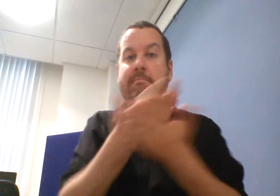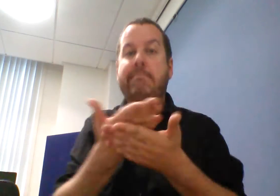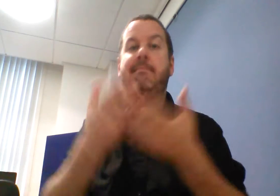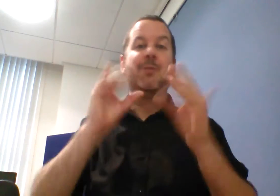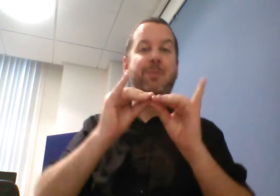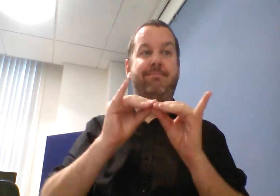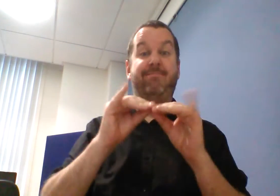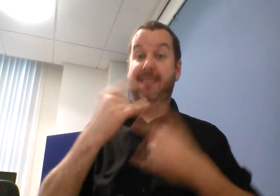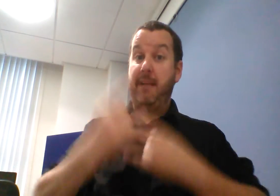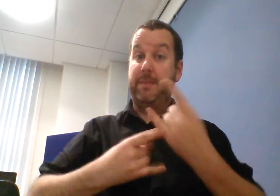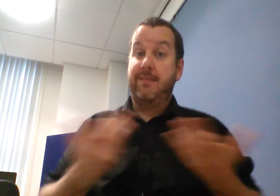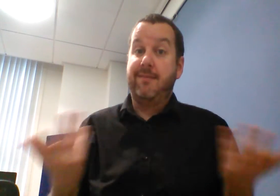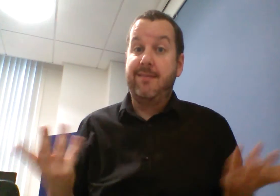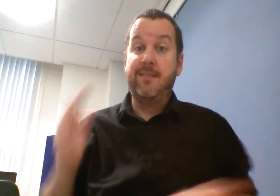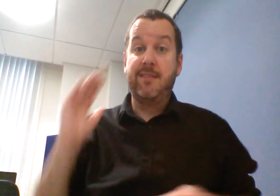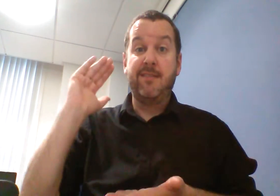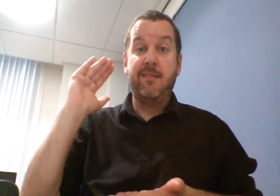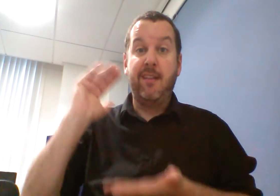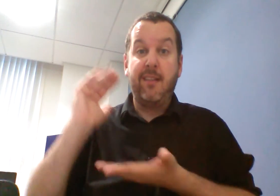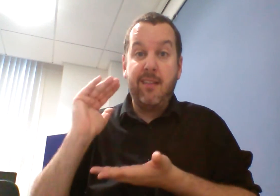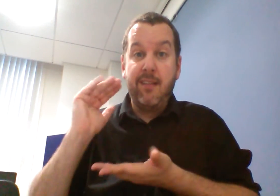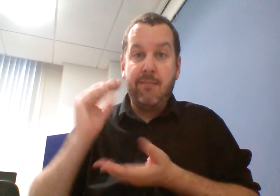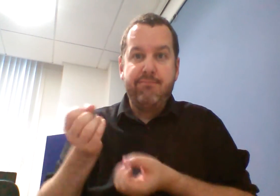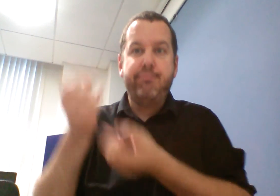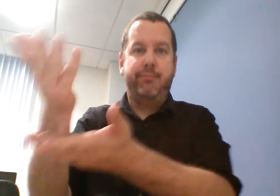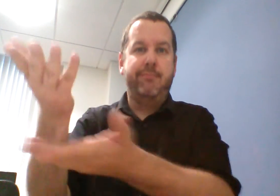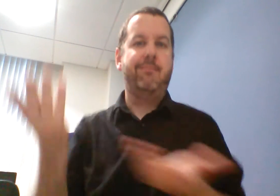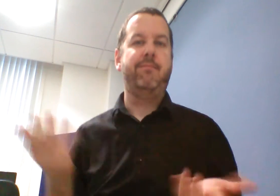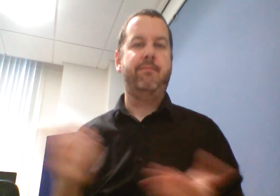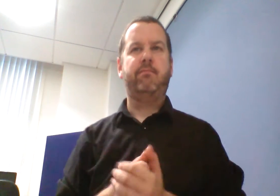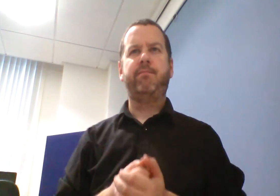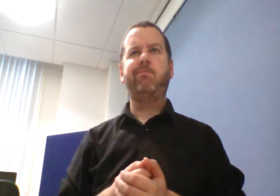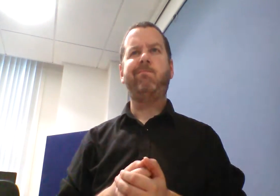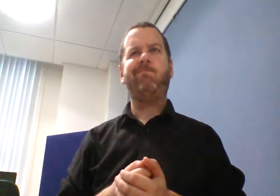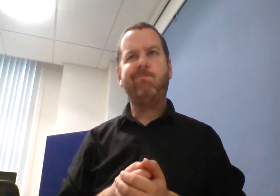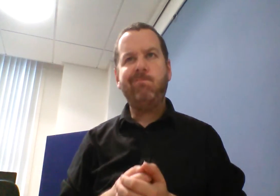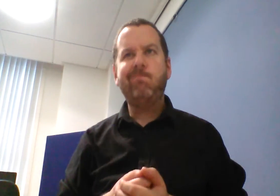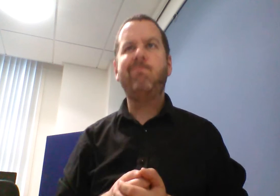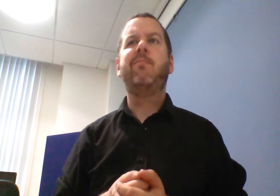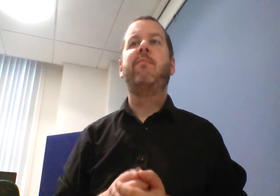part of the translation and interpreting process. It happens. The message is lessened when it's interpreted.